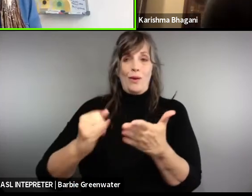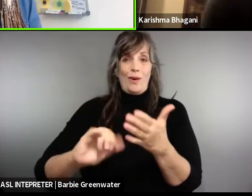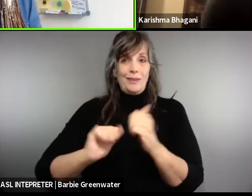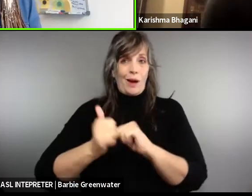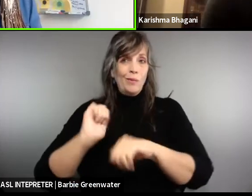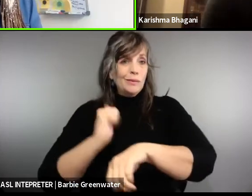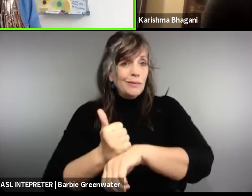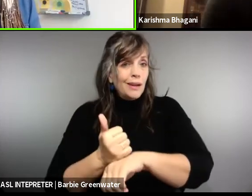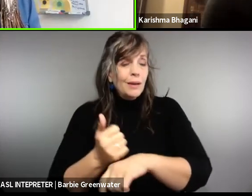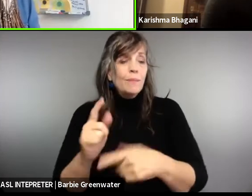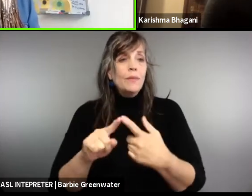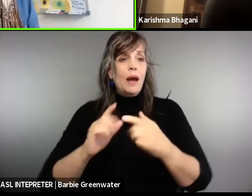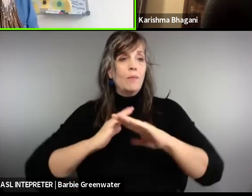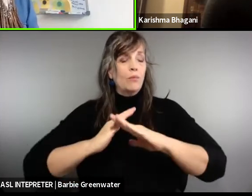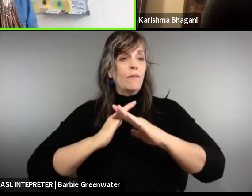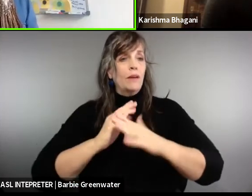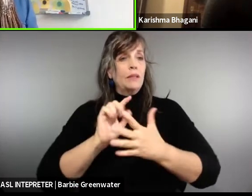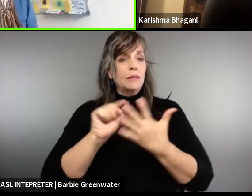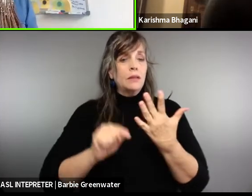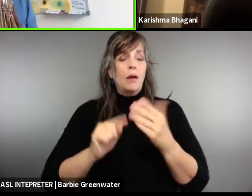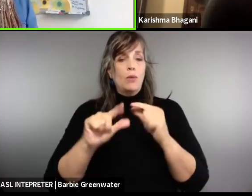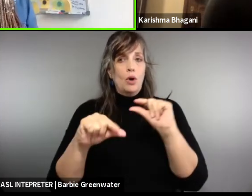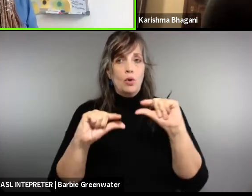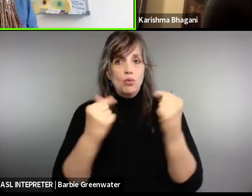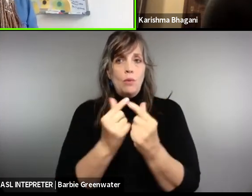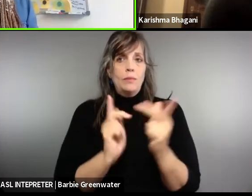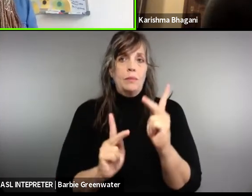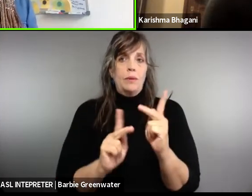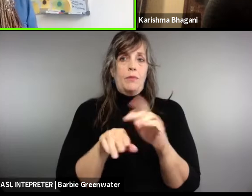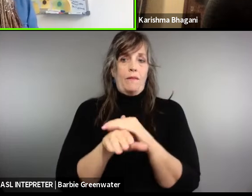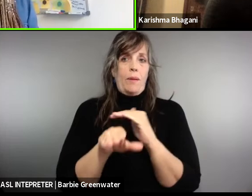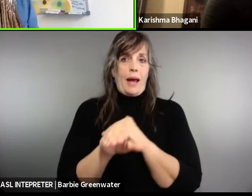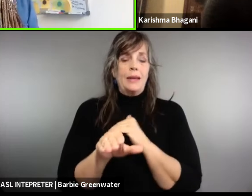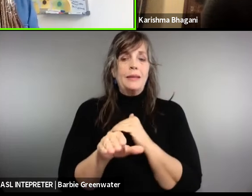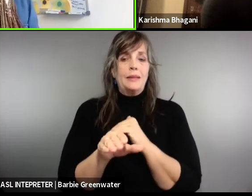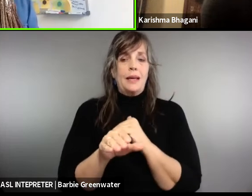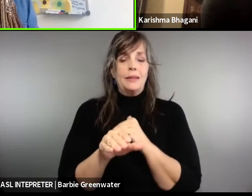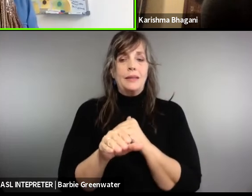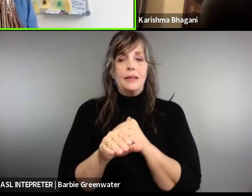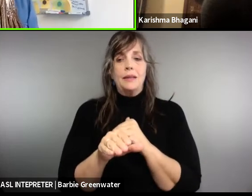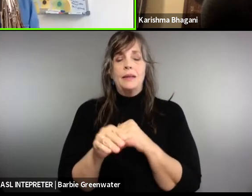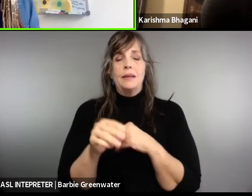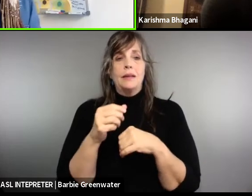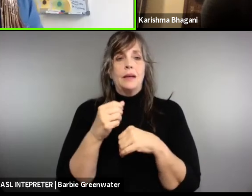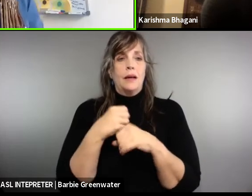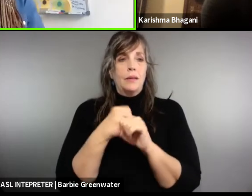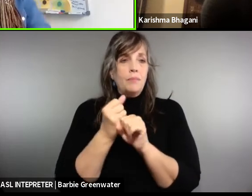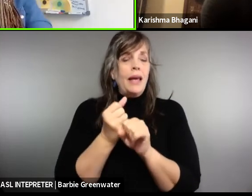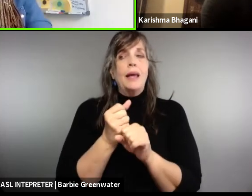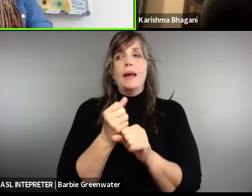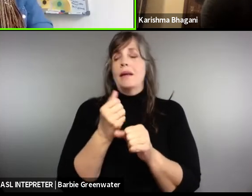that prevents certain groups of people from accessing it, making it, enjoying it, whatever.